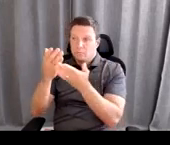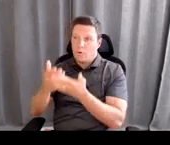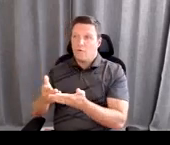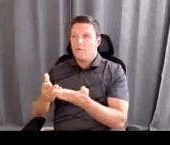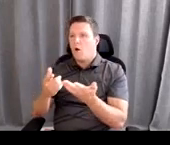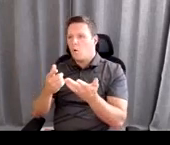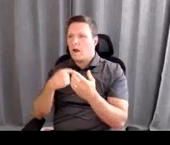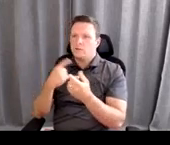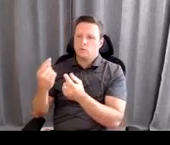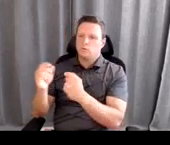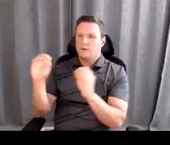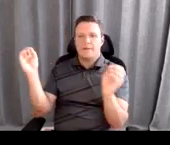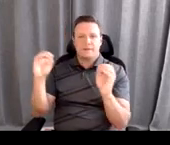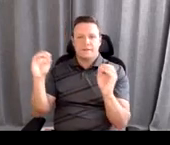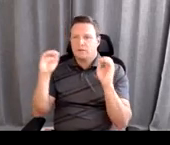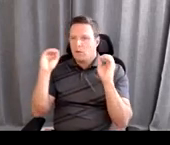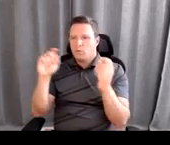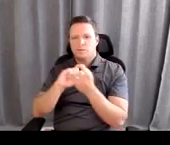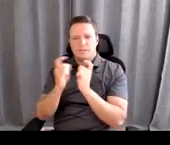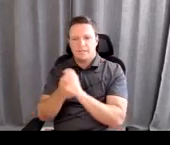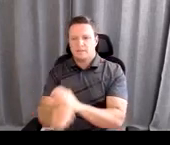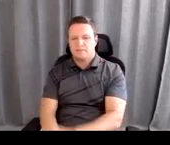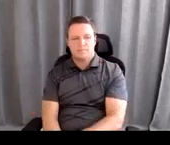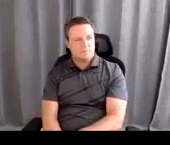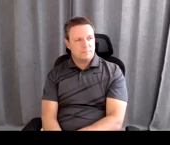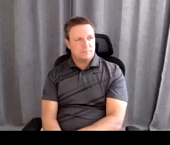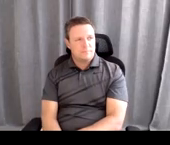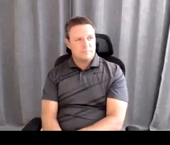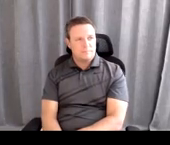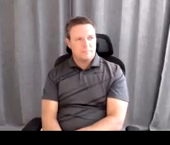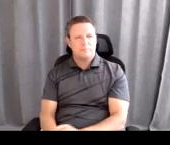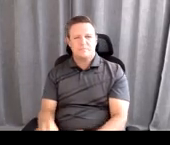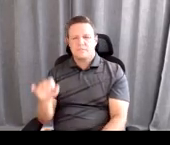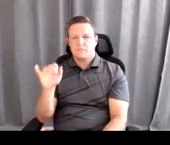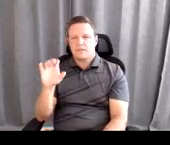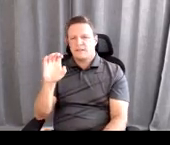There's no change that's happened. This approach, the seasonal approach, challenges